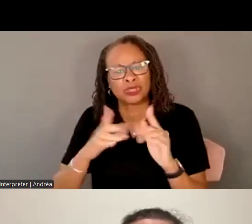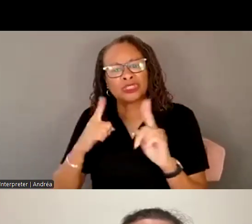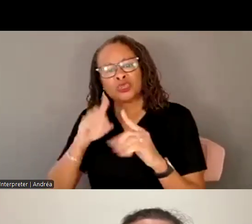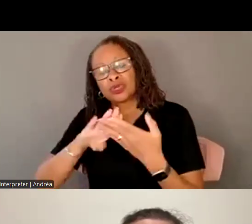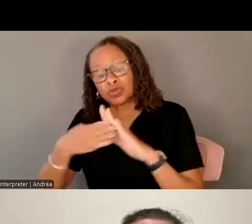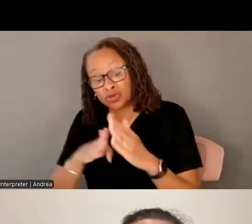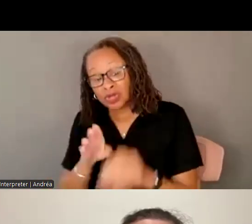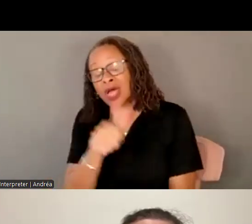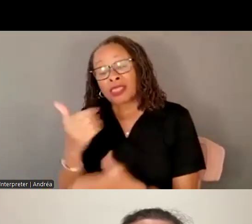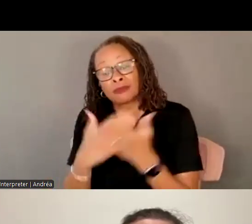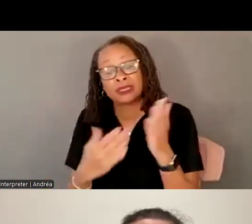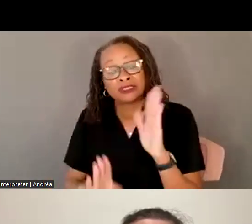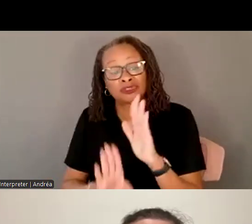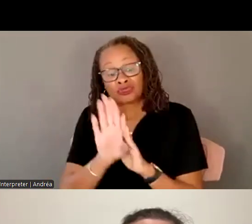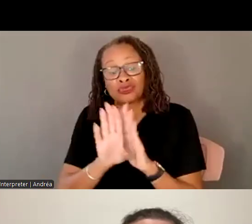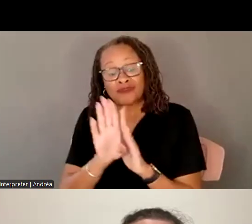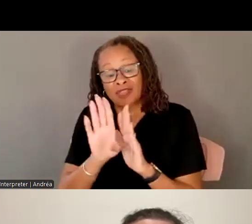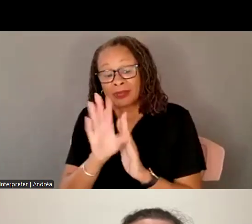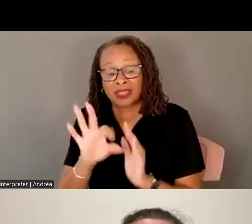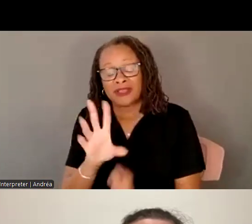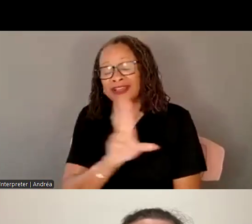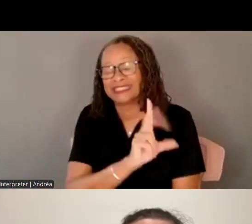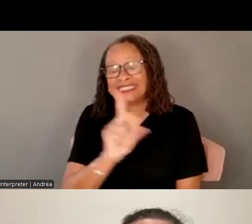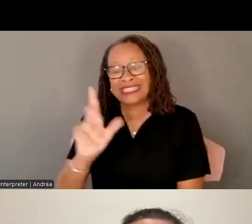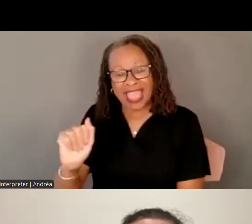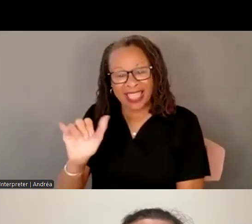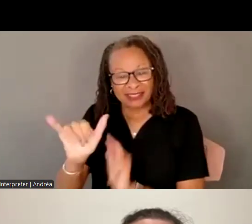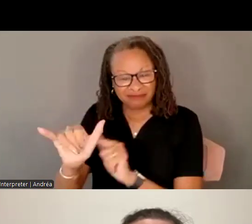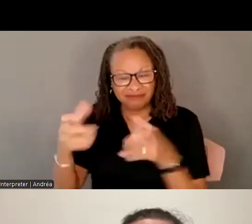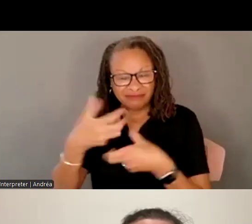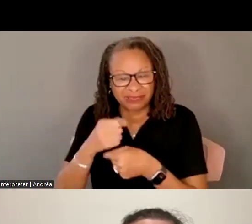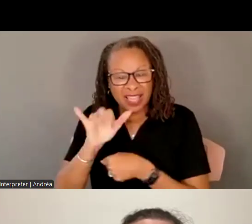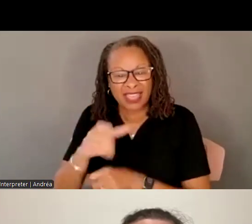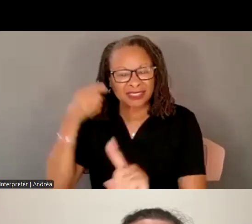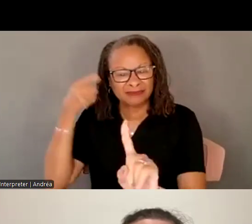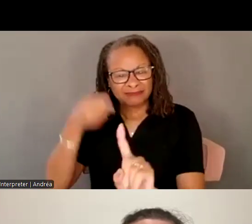is through developmental disability agencies, or DDA. And those are really aimed at, you know,